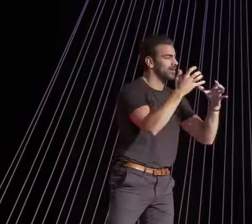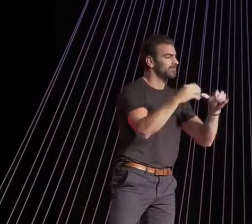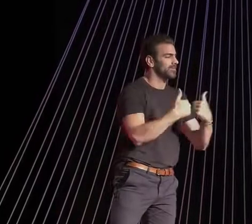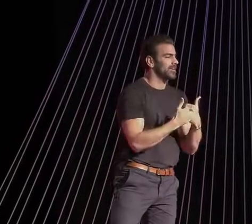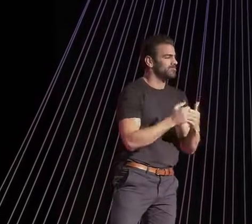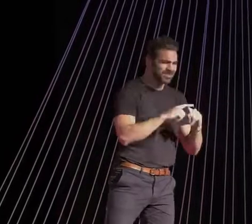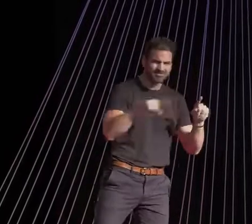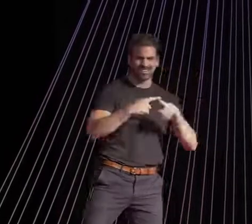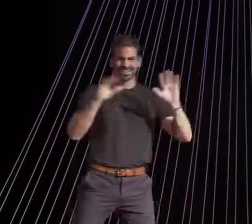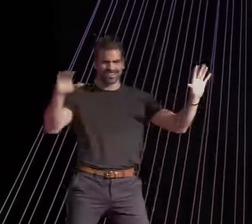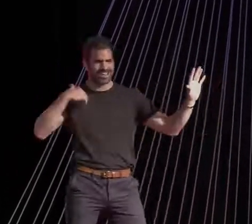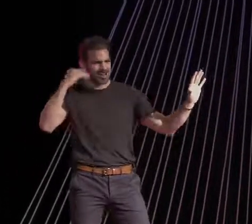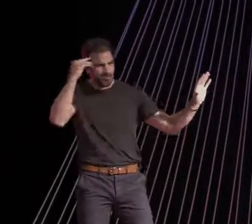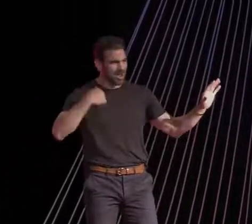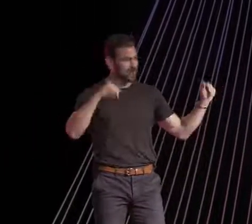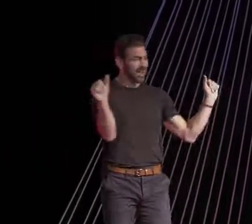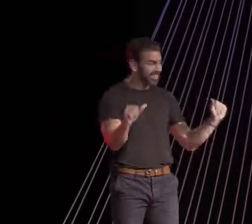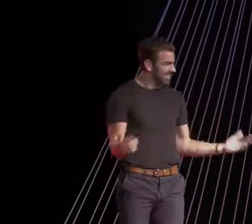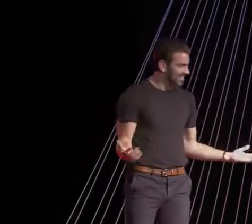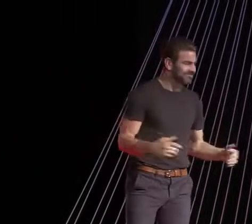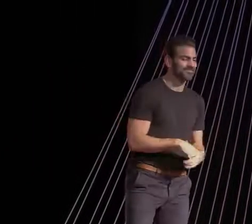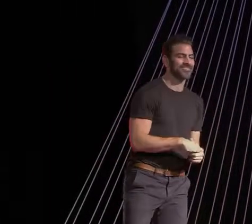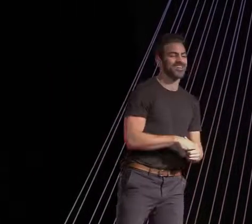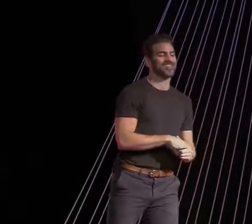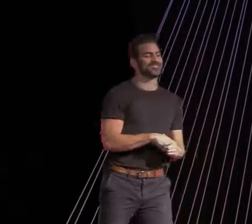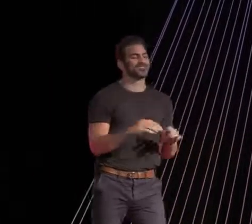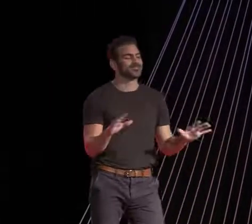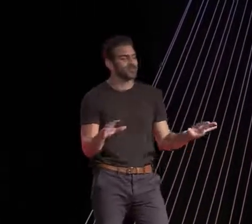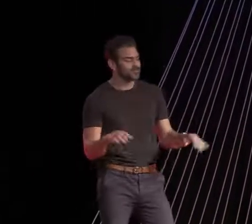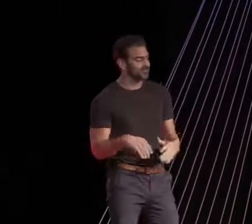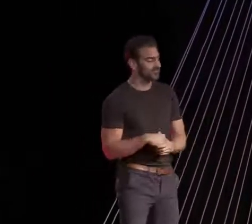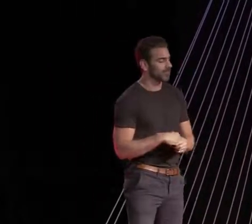the basketball coach told me a deaf kid could never help the team win a game and i was athletic